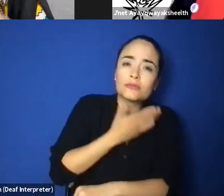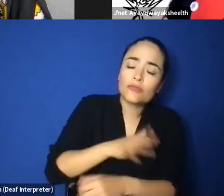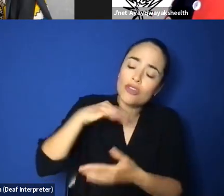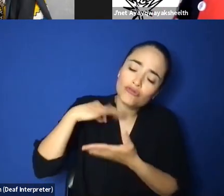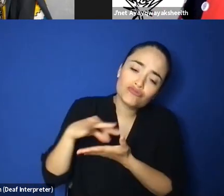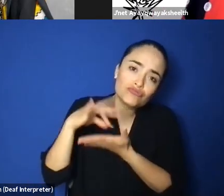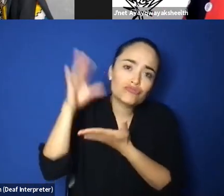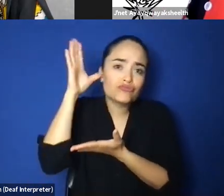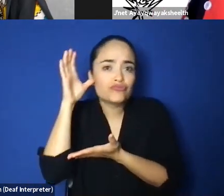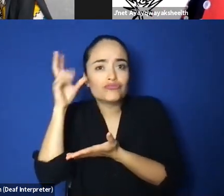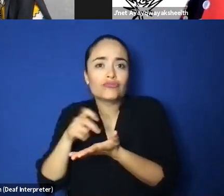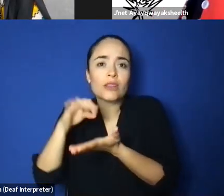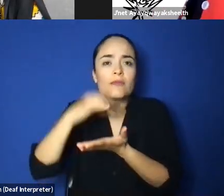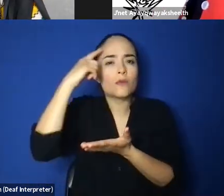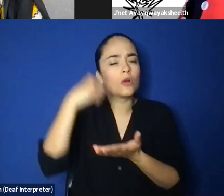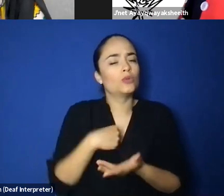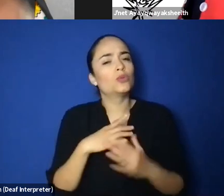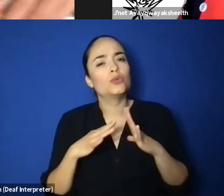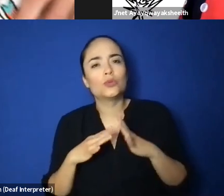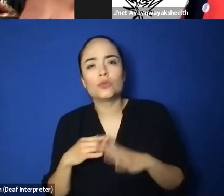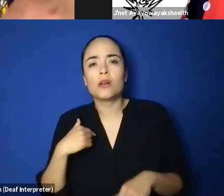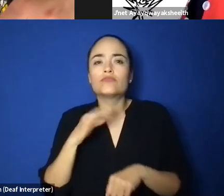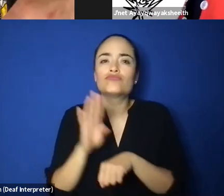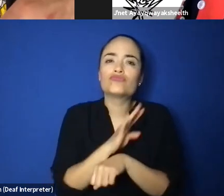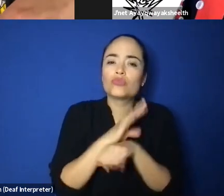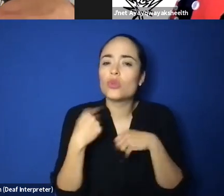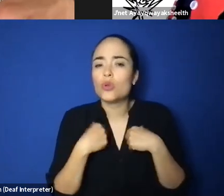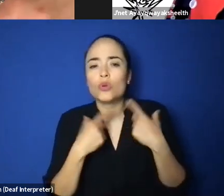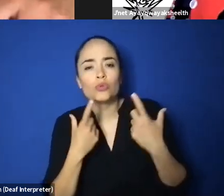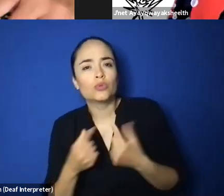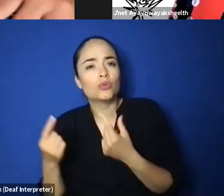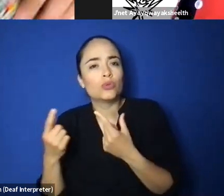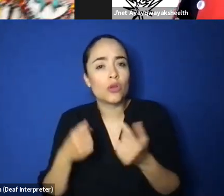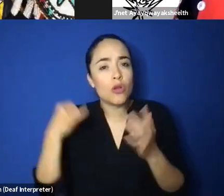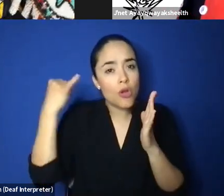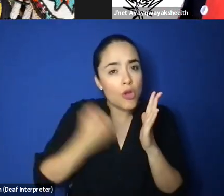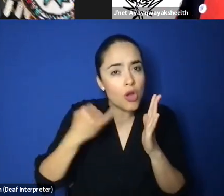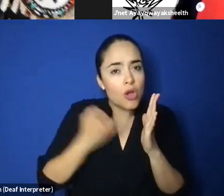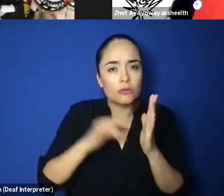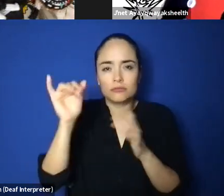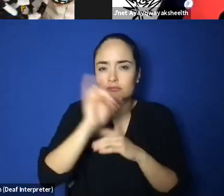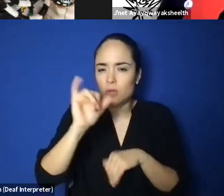it's more than an art form, like, it's a job, beadwork. It's a lot of work. And people